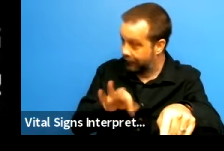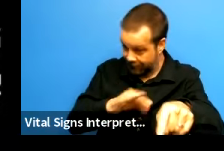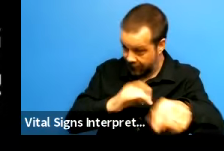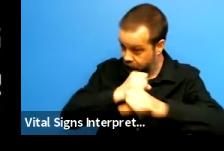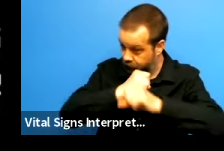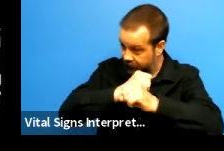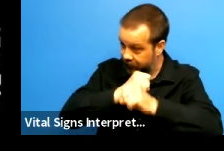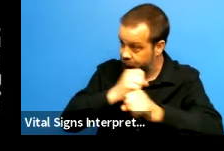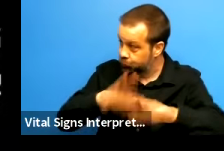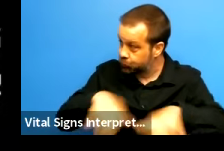Looking at transportation,